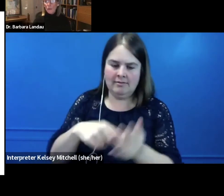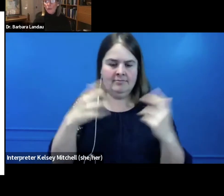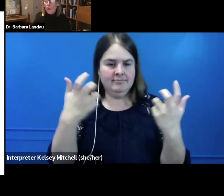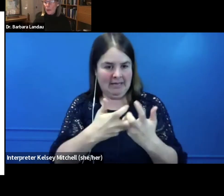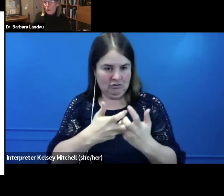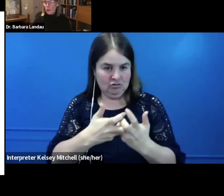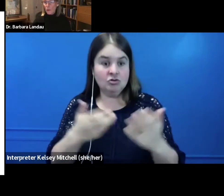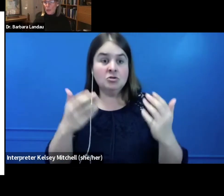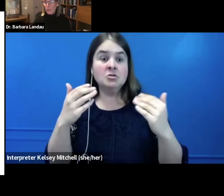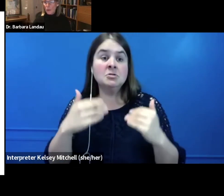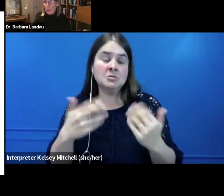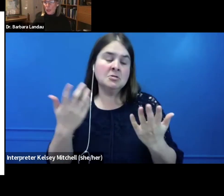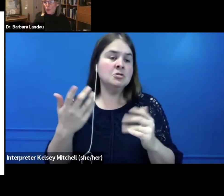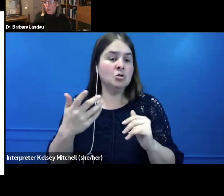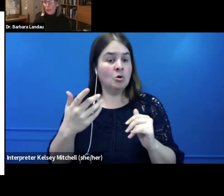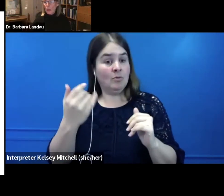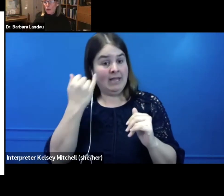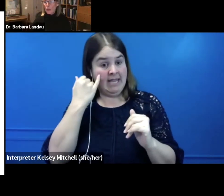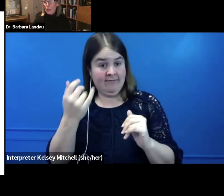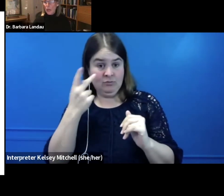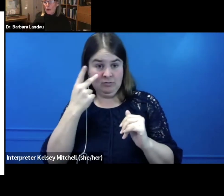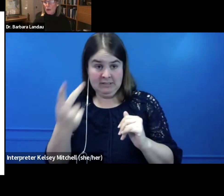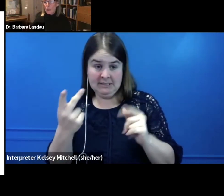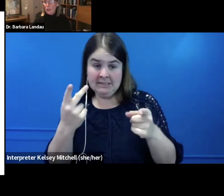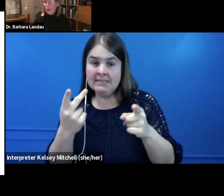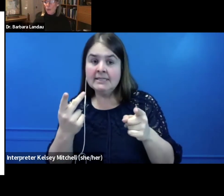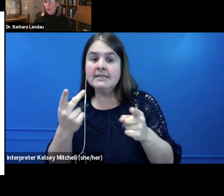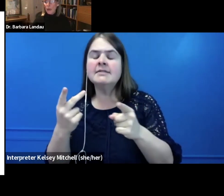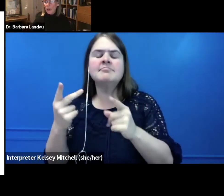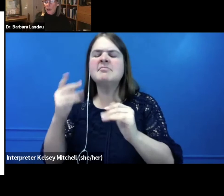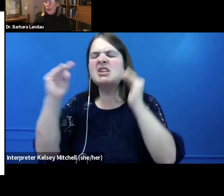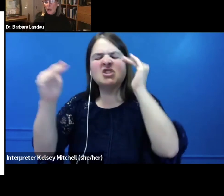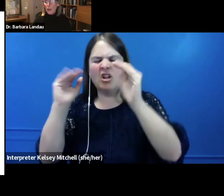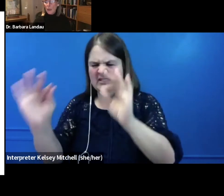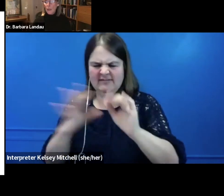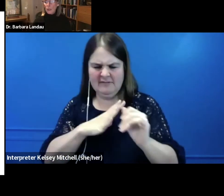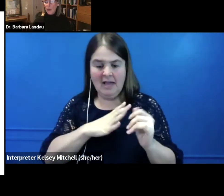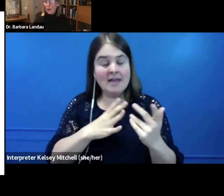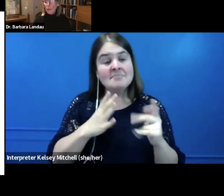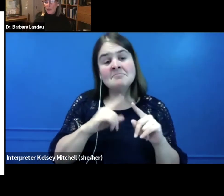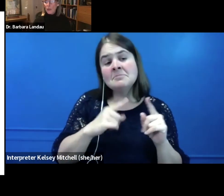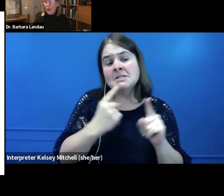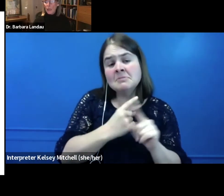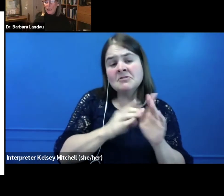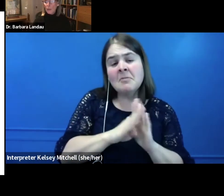four-year-olds for example you see these really interesting errors where